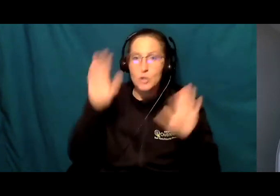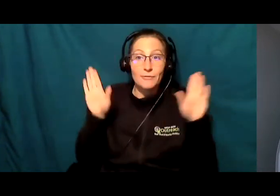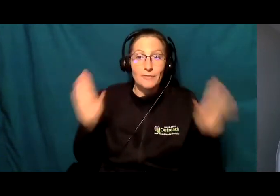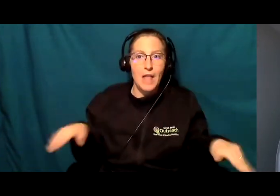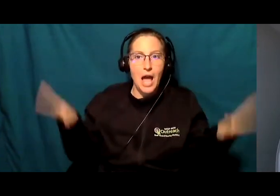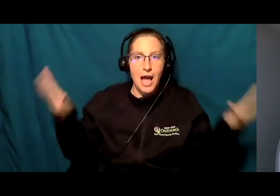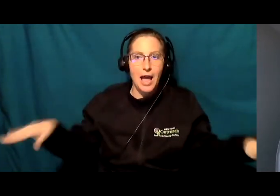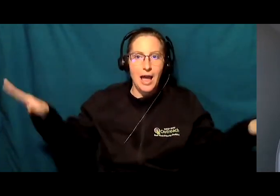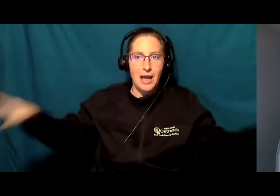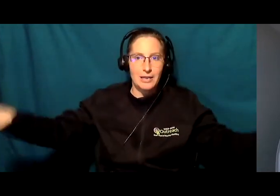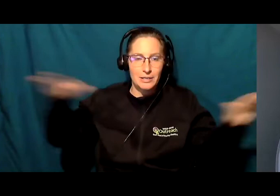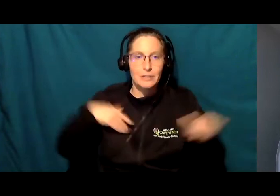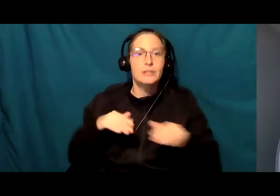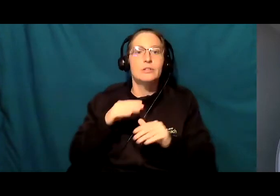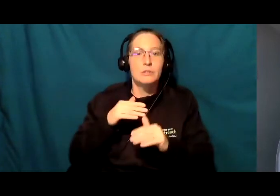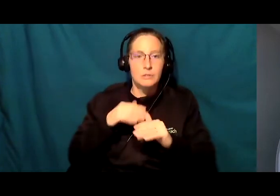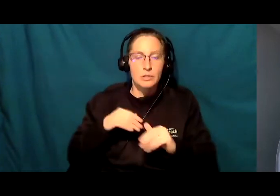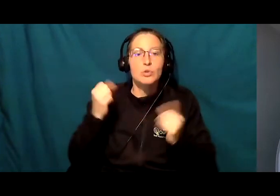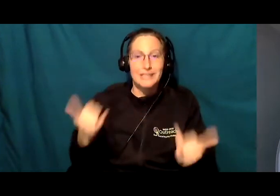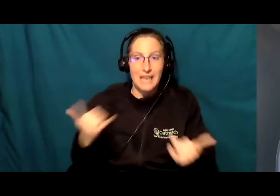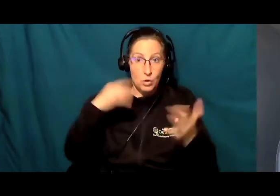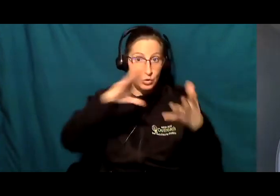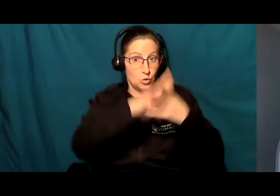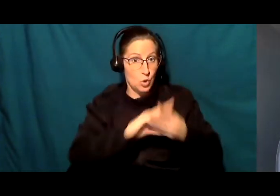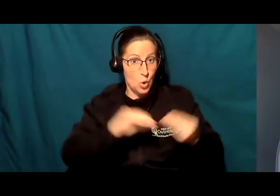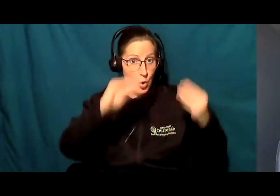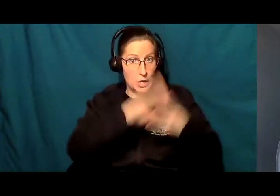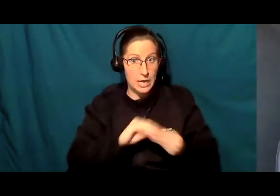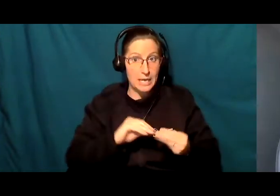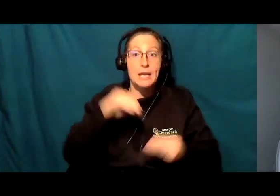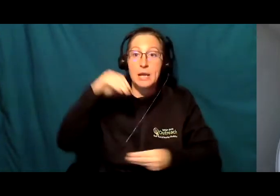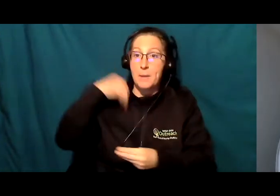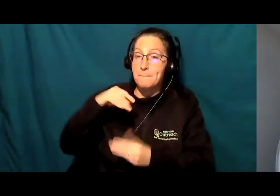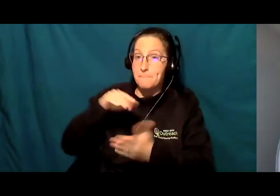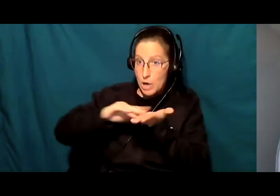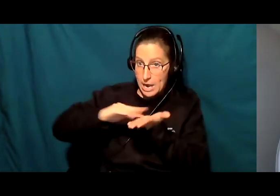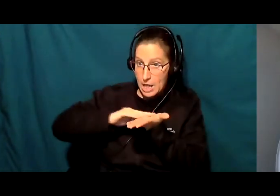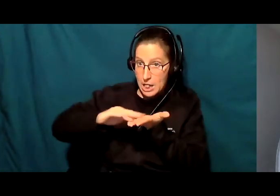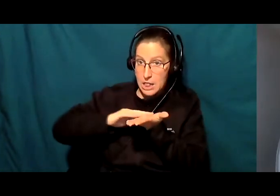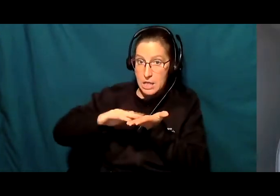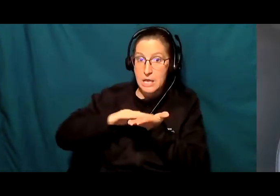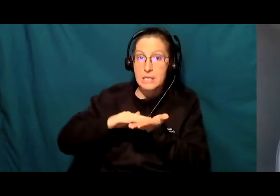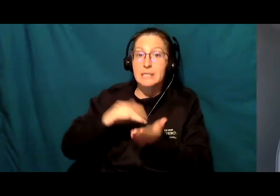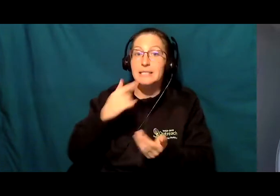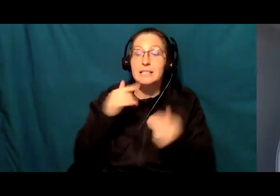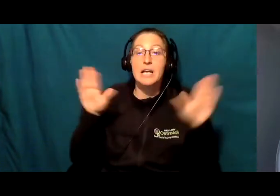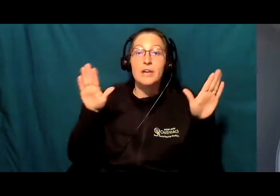So we have the story in Braille that says fly, fly, fly, fly,